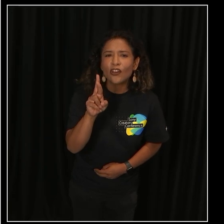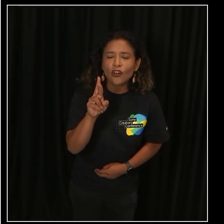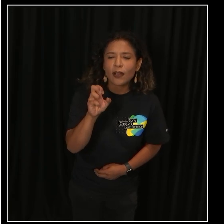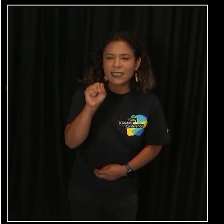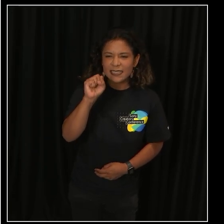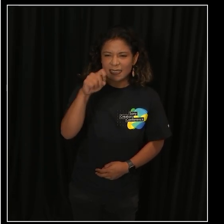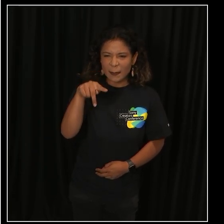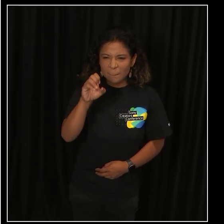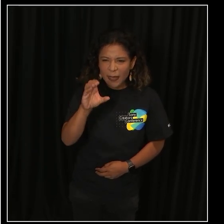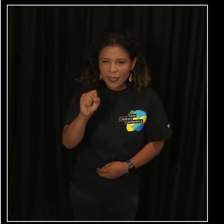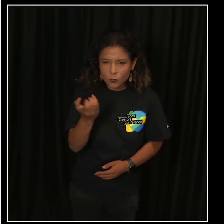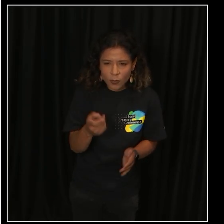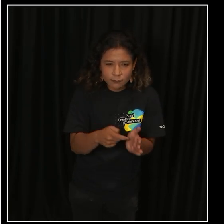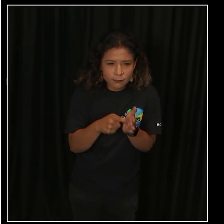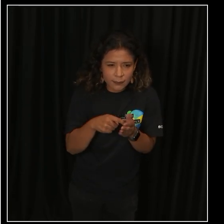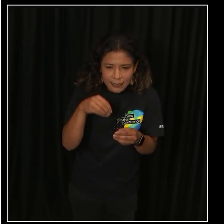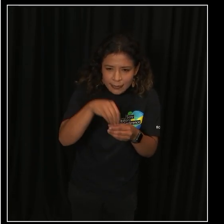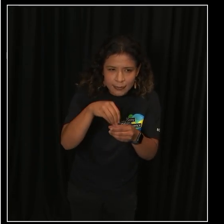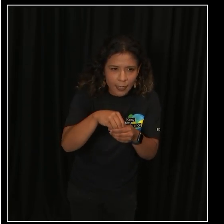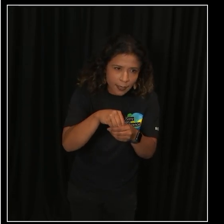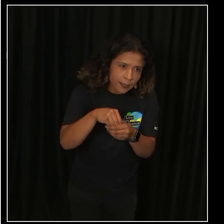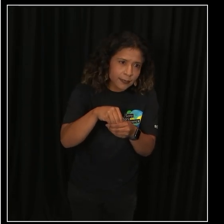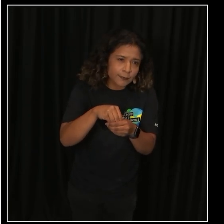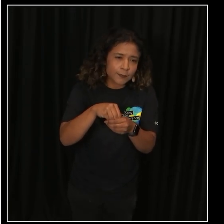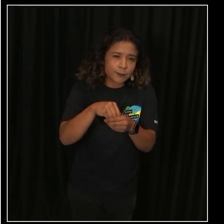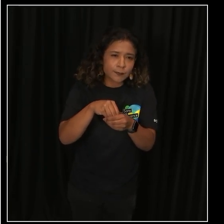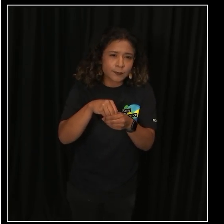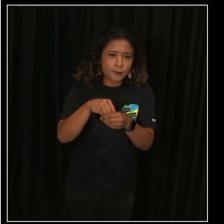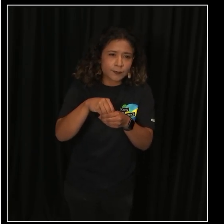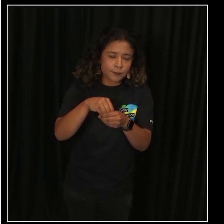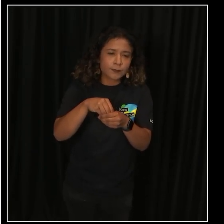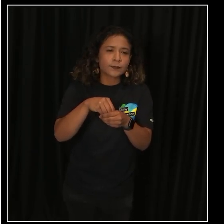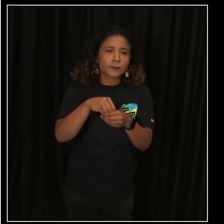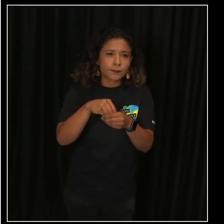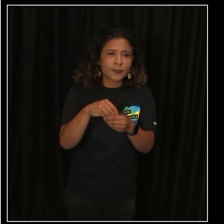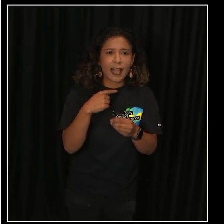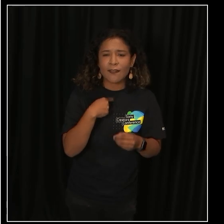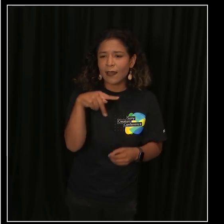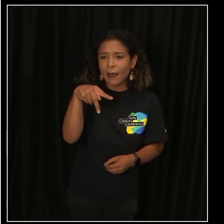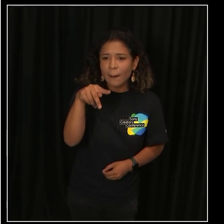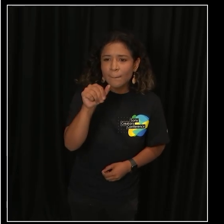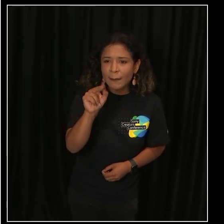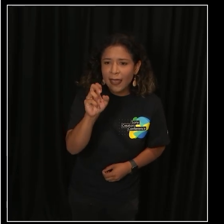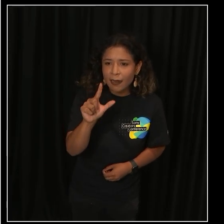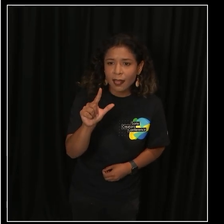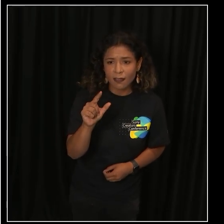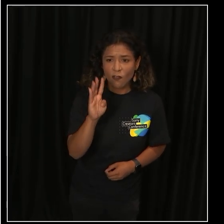PSVR2 has a HDR 4K panel. It also has a six DoF motion tracking